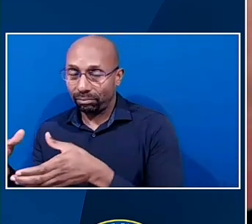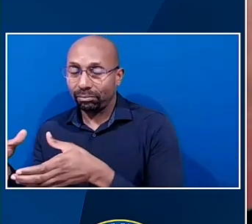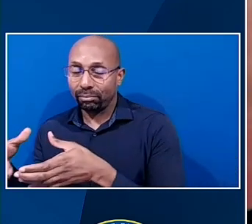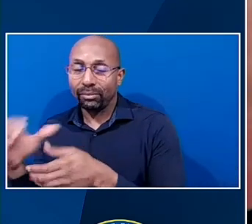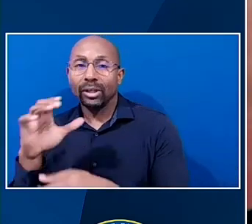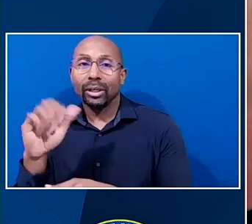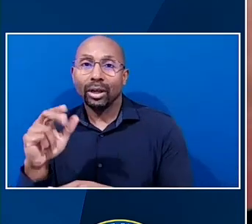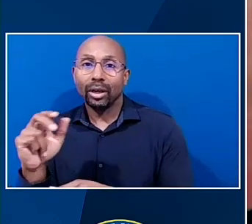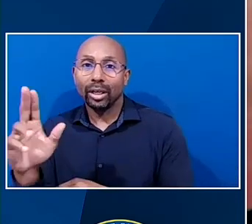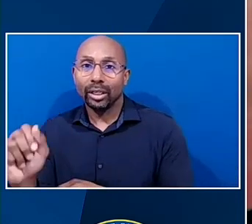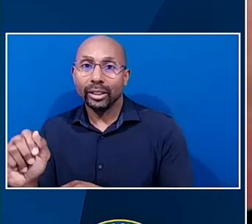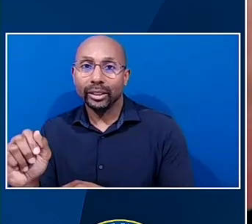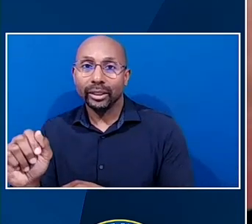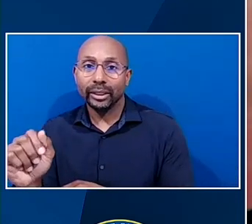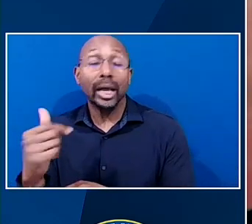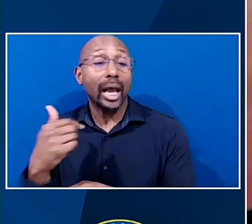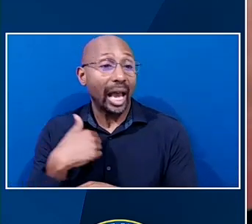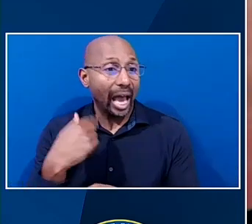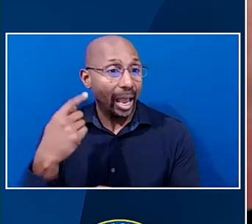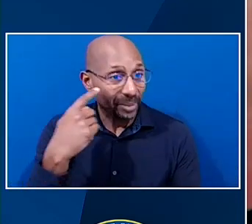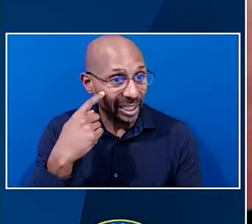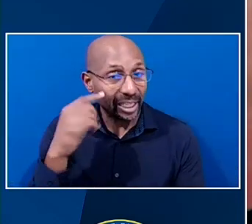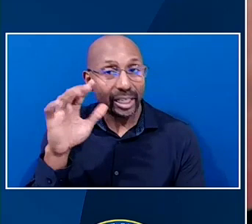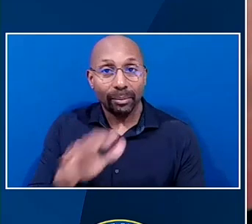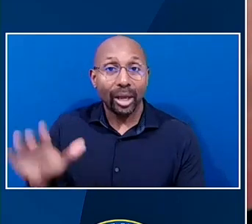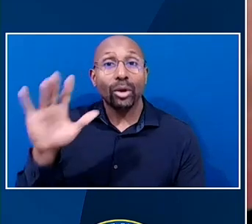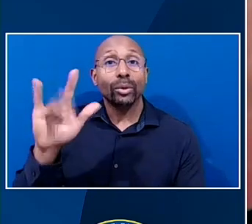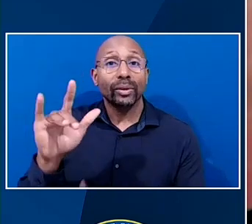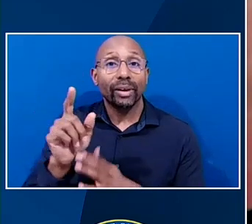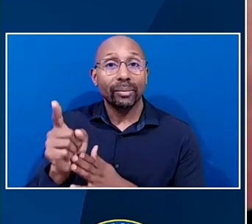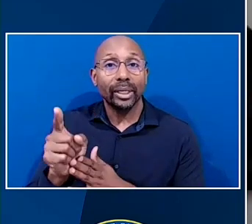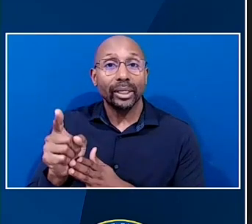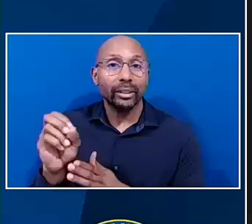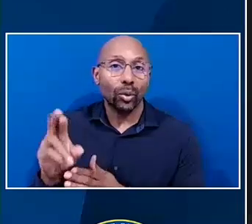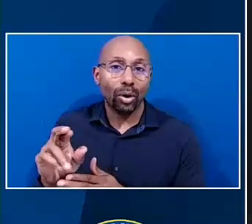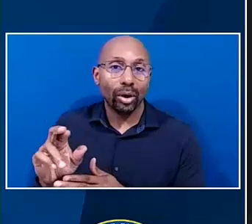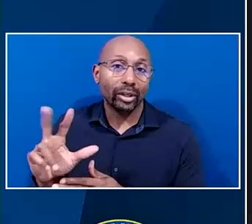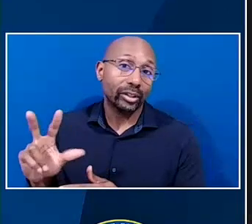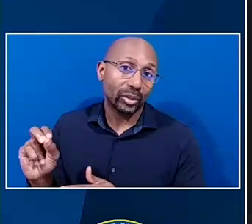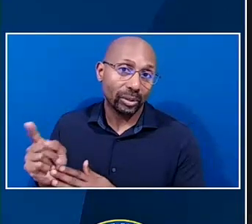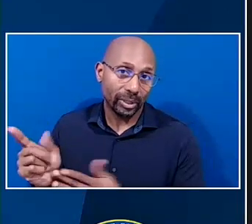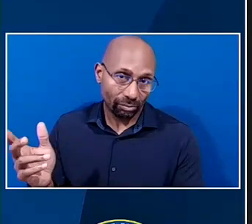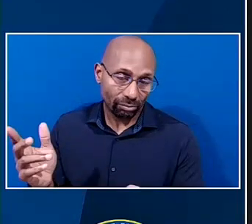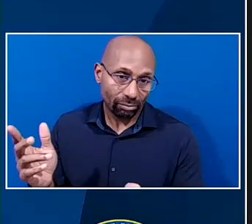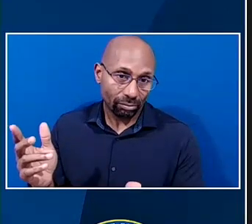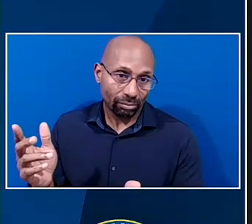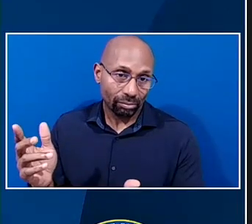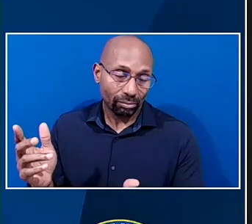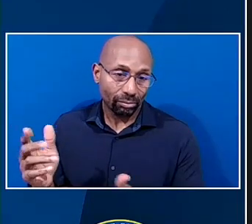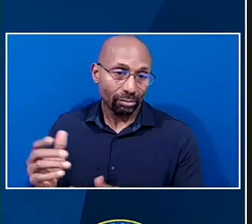minutes? 30, if you want to round it? Yeah. That'd work fine.